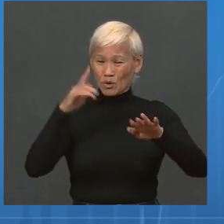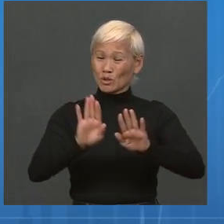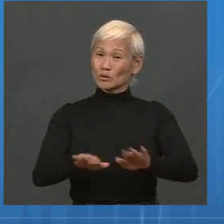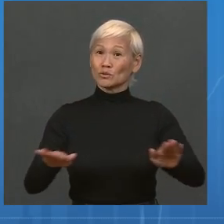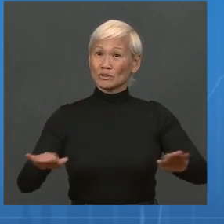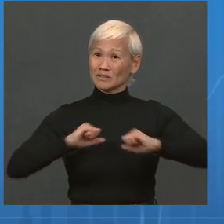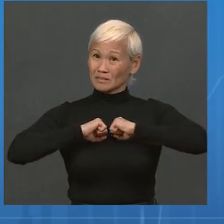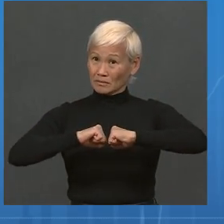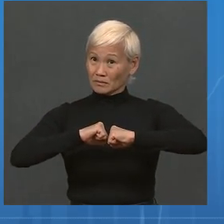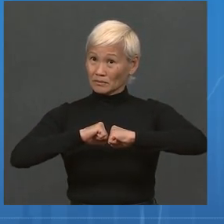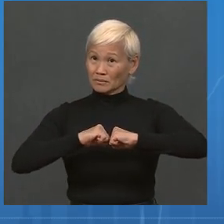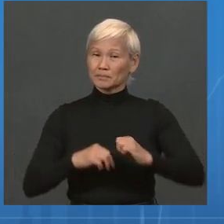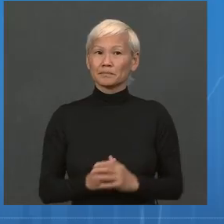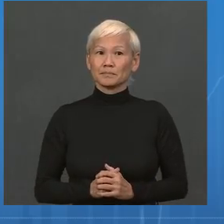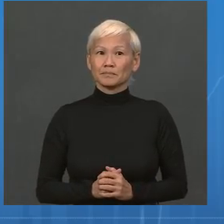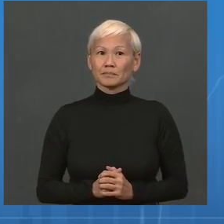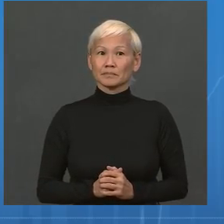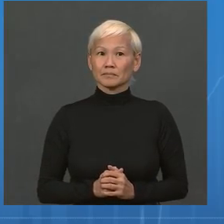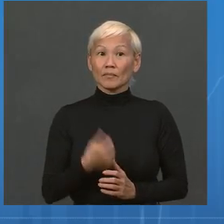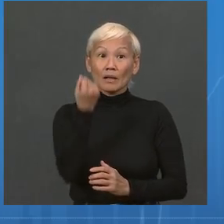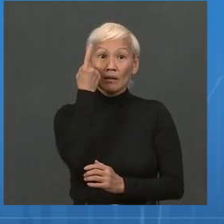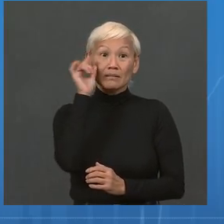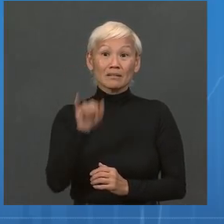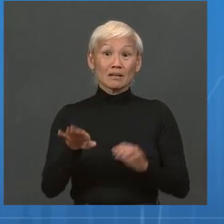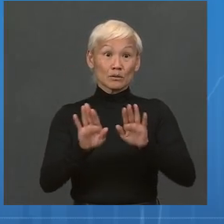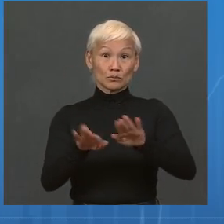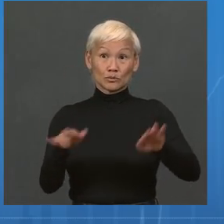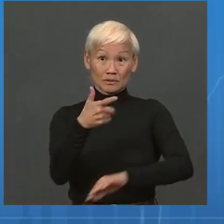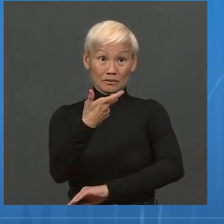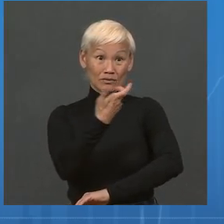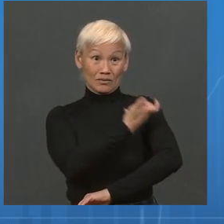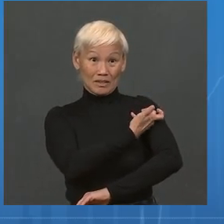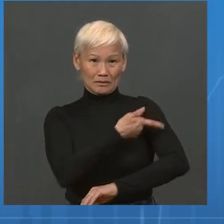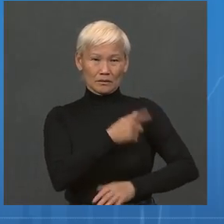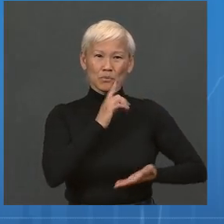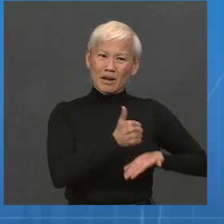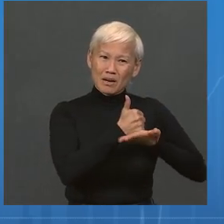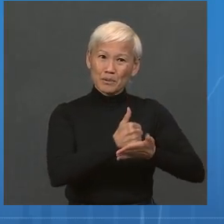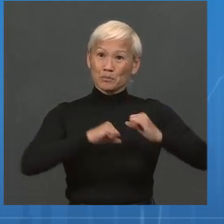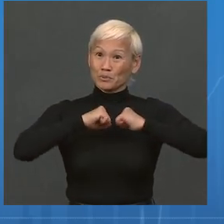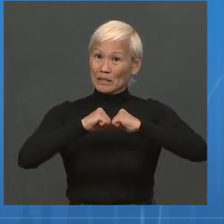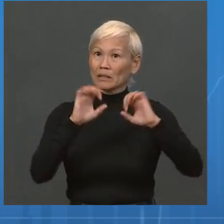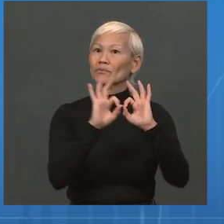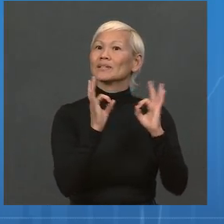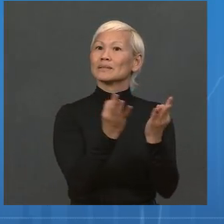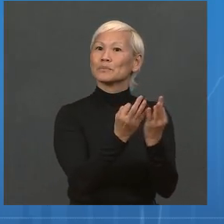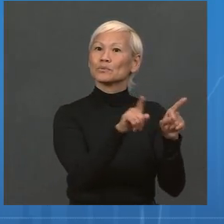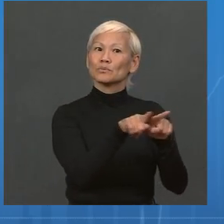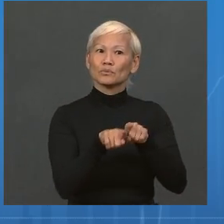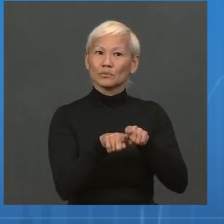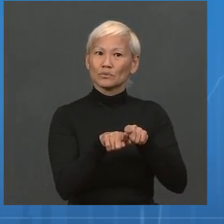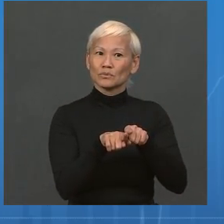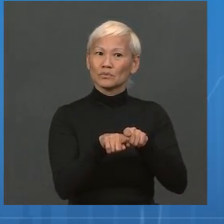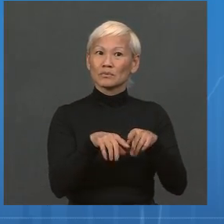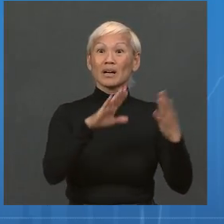pediatric vaccination can help us better protect our families and our communities, helping prevent children from bringing the virus home